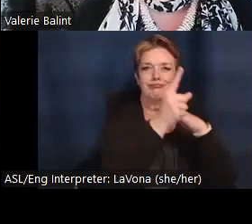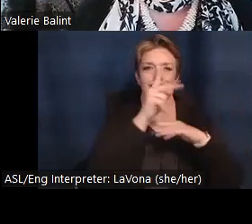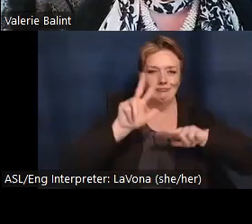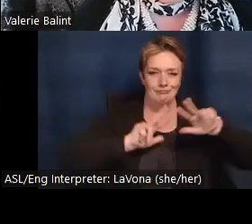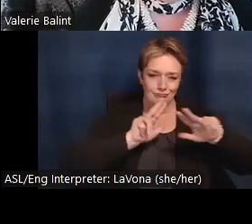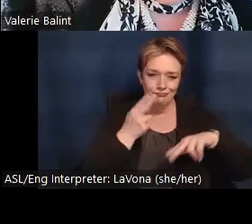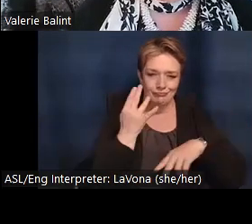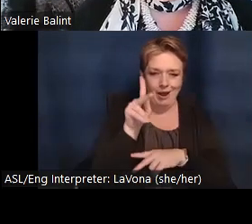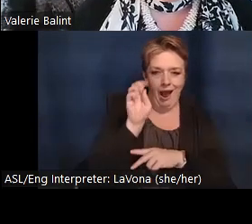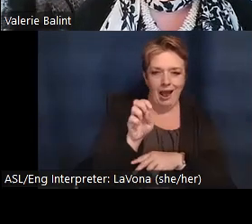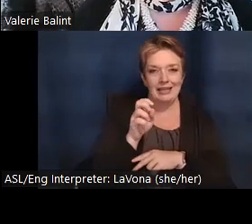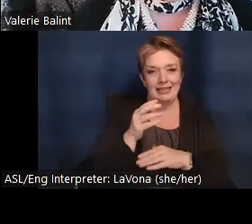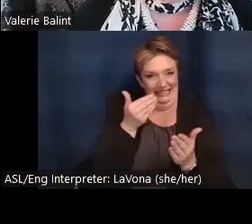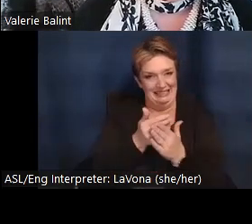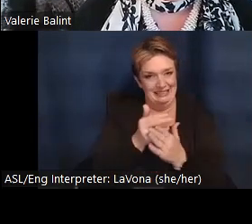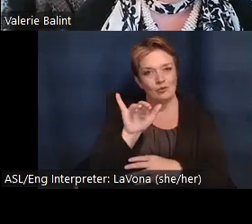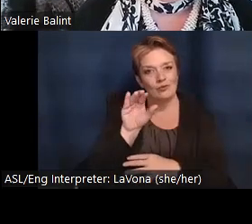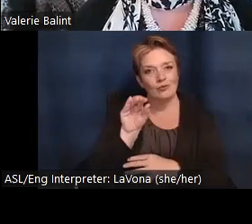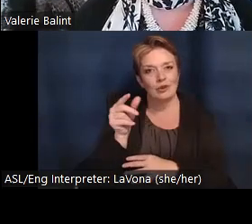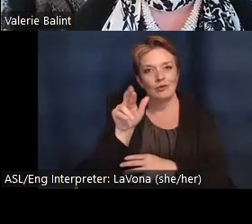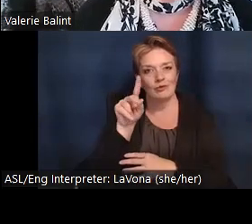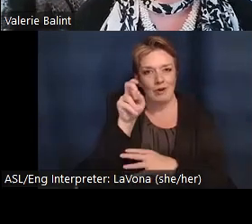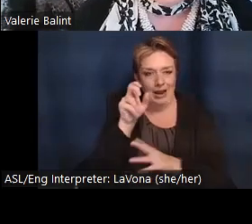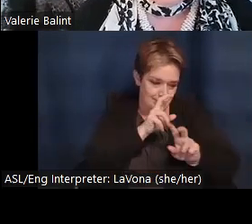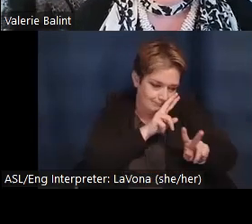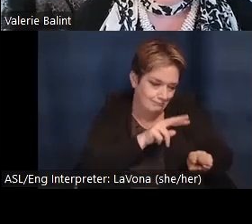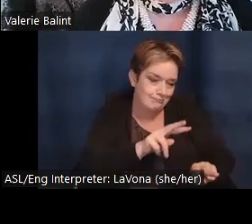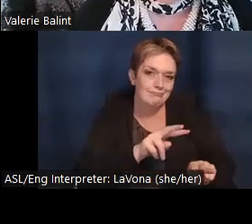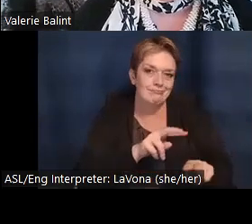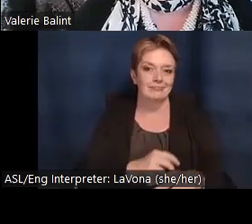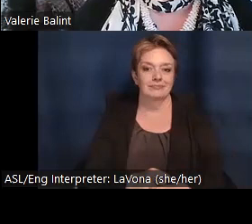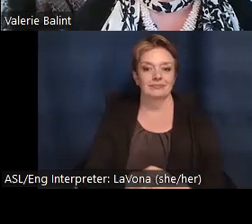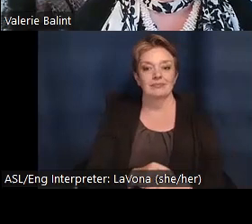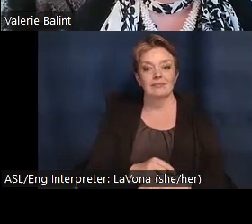Consider having Abiquiú as your home base while visiting O'Keeffe's home and studio.